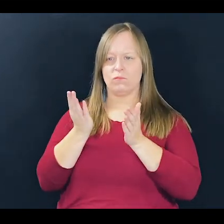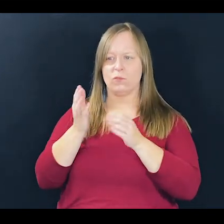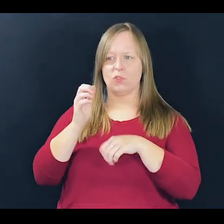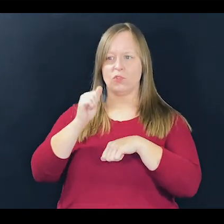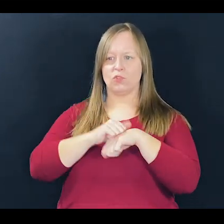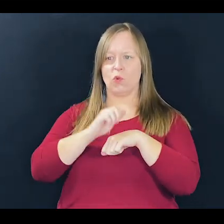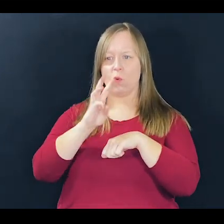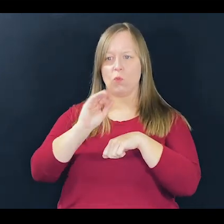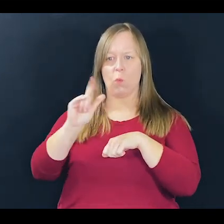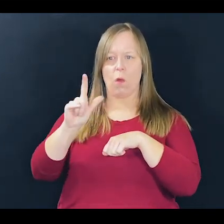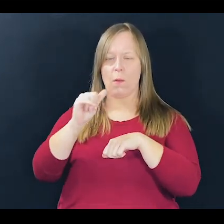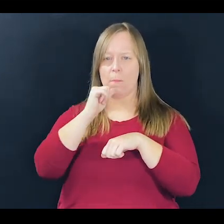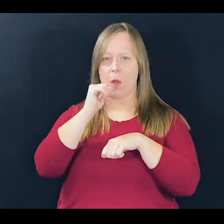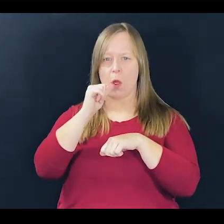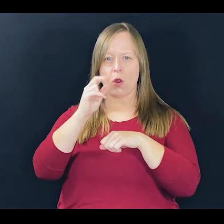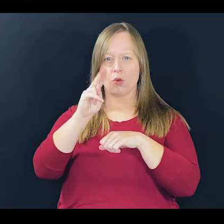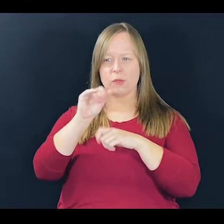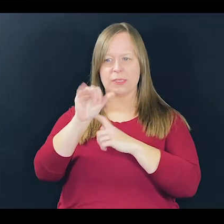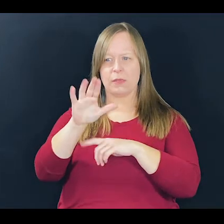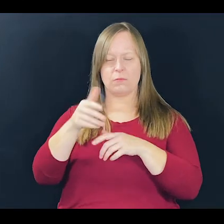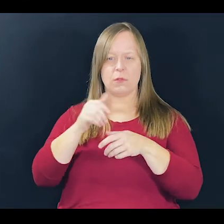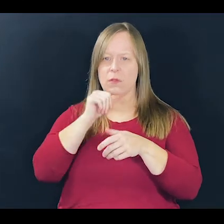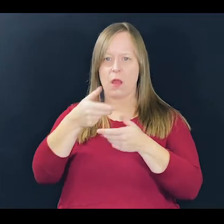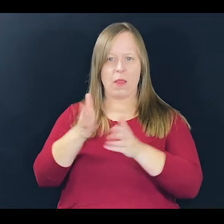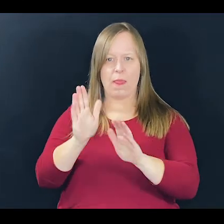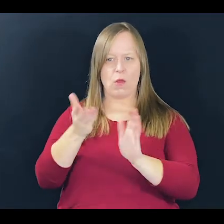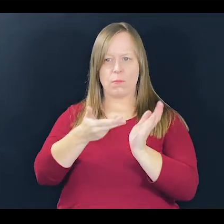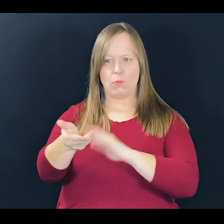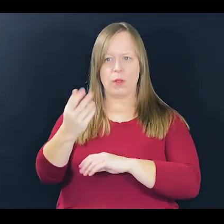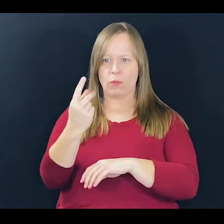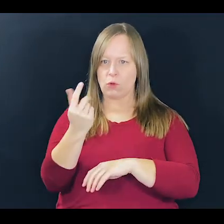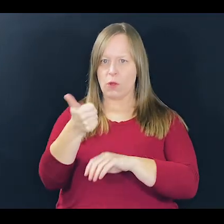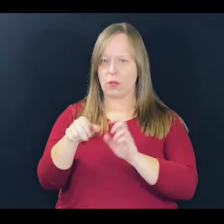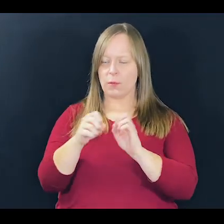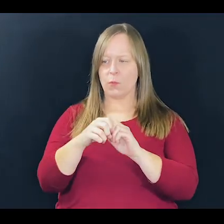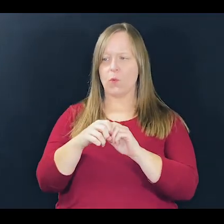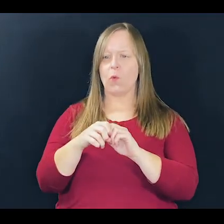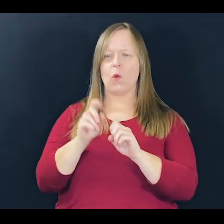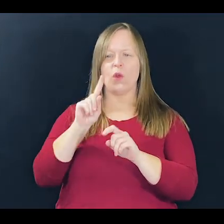Stonewall bar in New York City was not allowed to bring the dog in and the